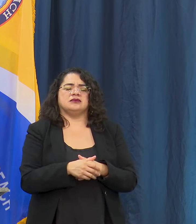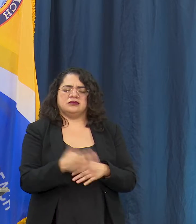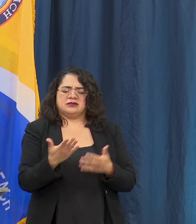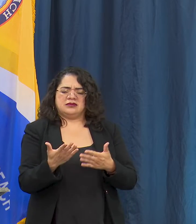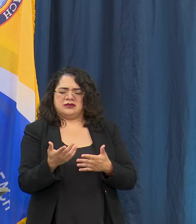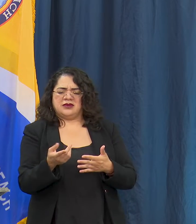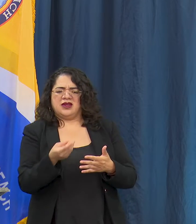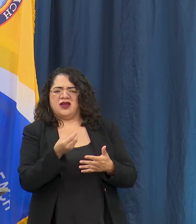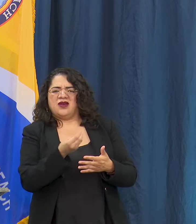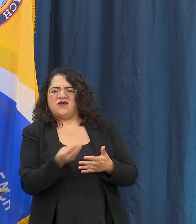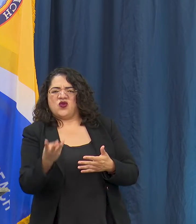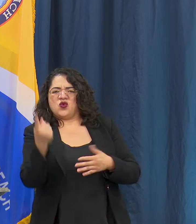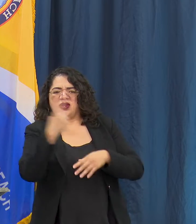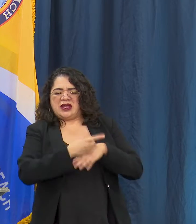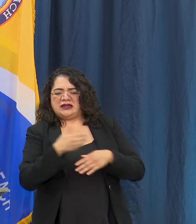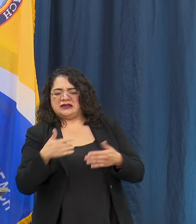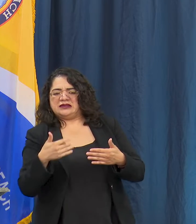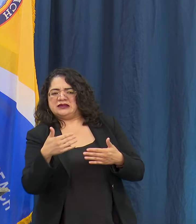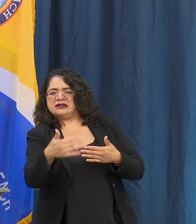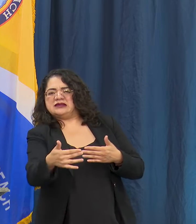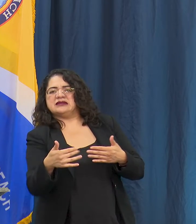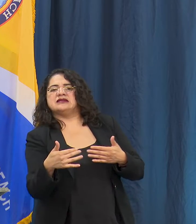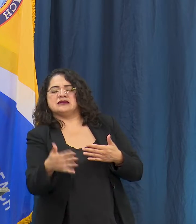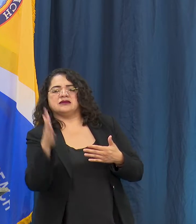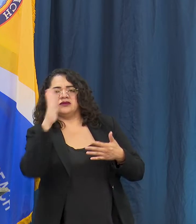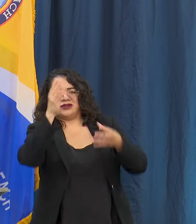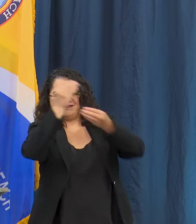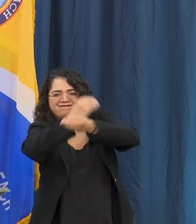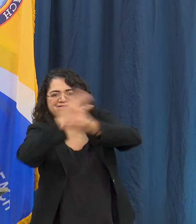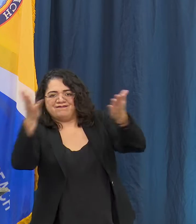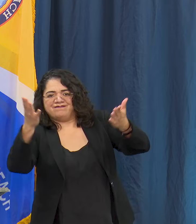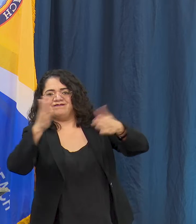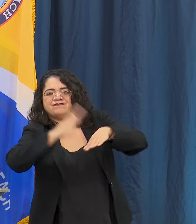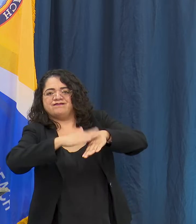of days. We know that's an important thing for families. To be very honest, I